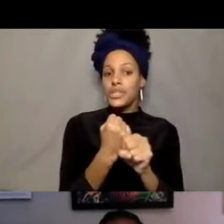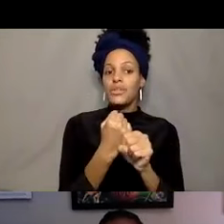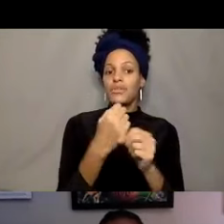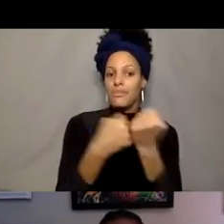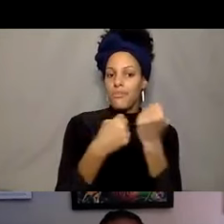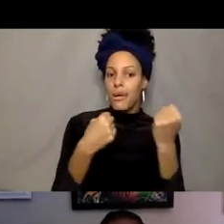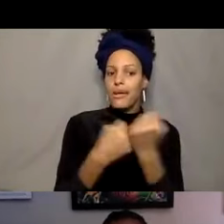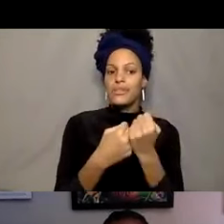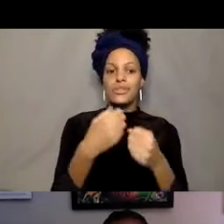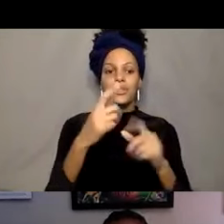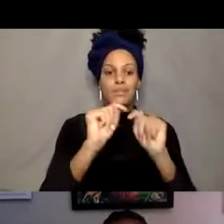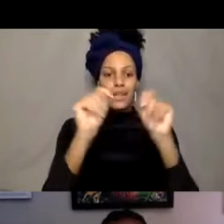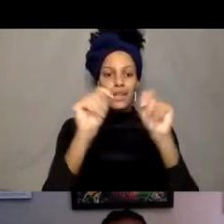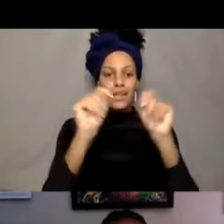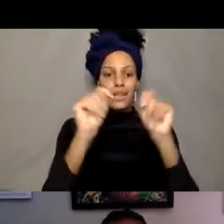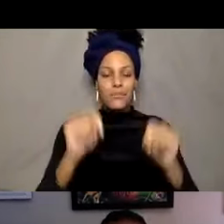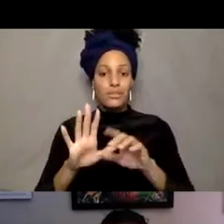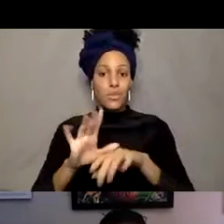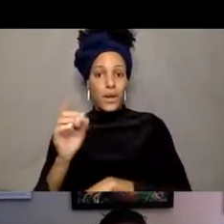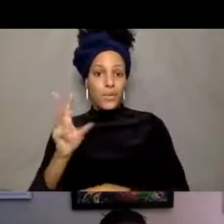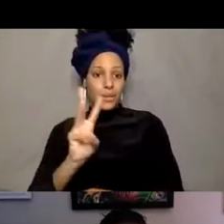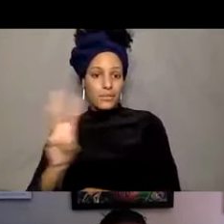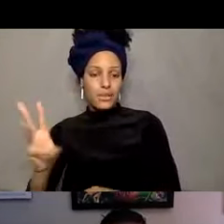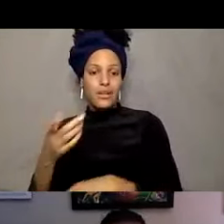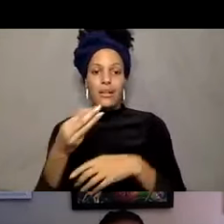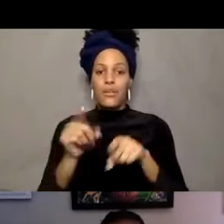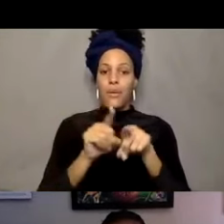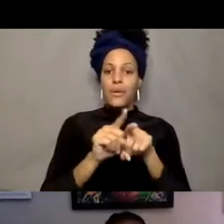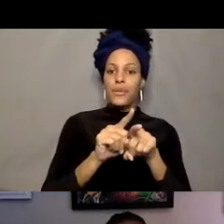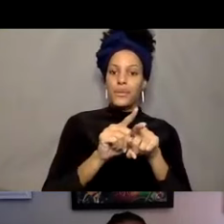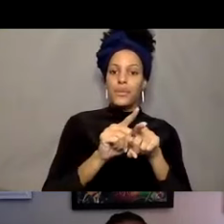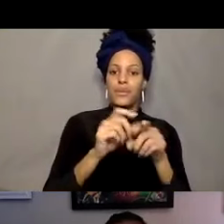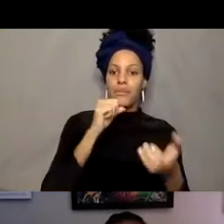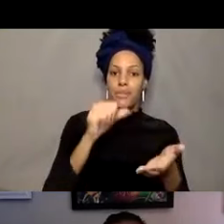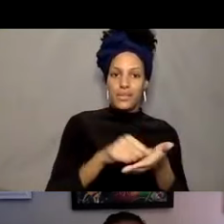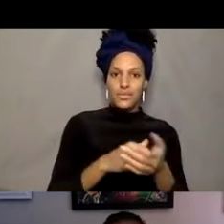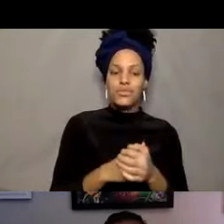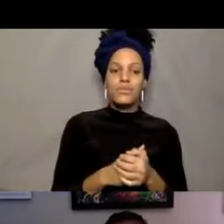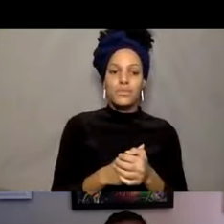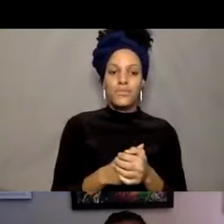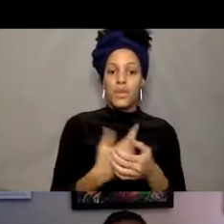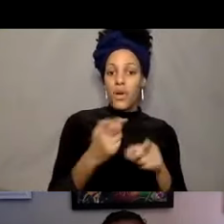and on the Arts Impact for Groups program page. These templates are also provided in Spanish.